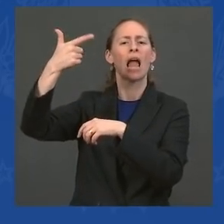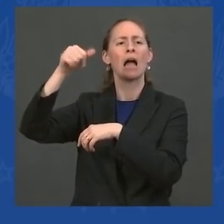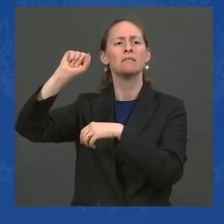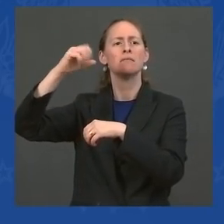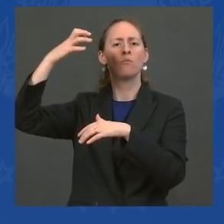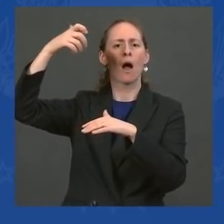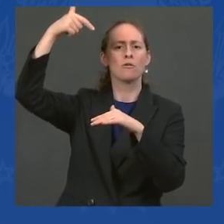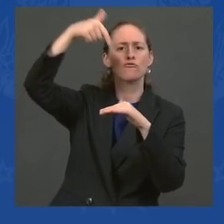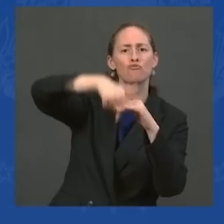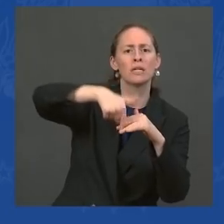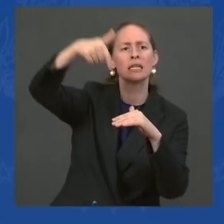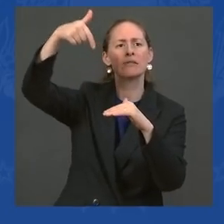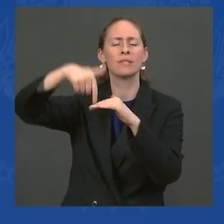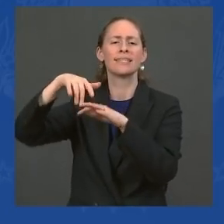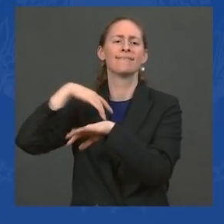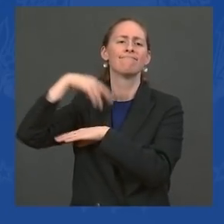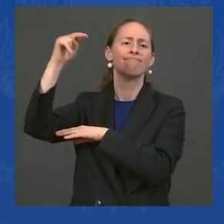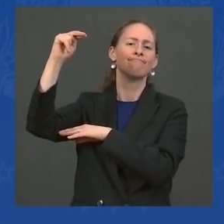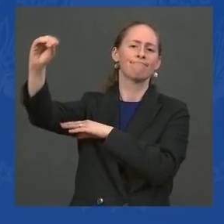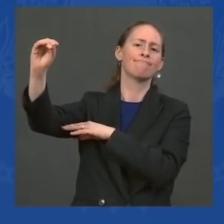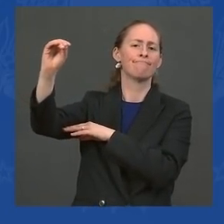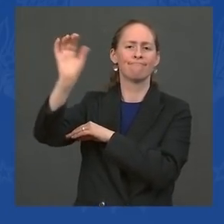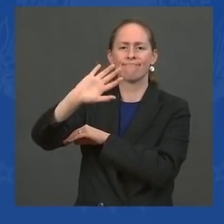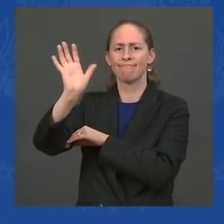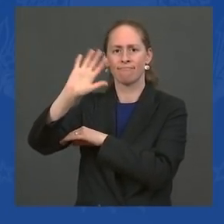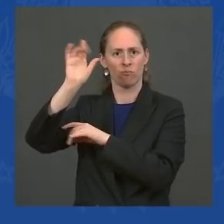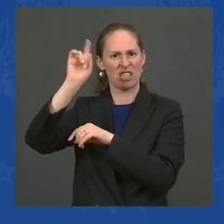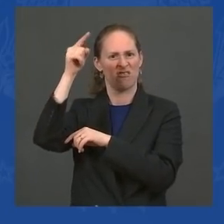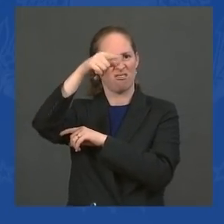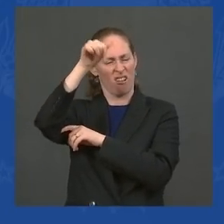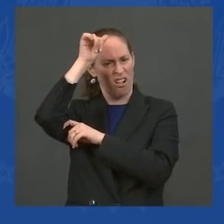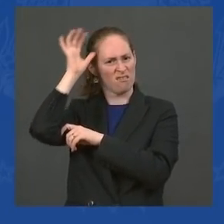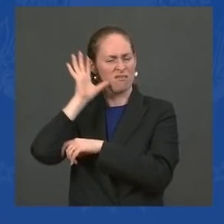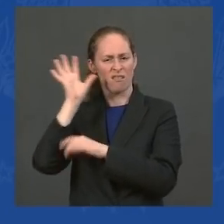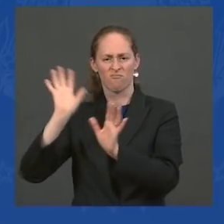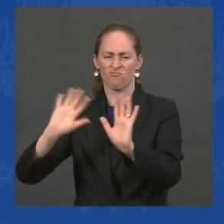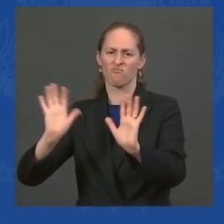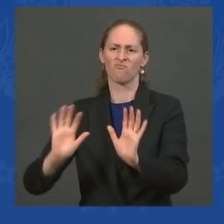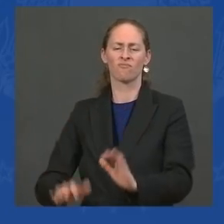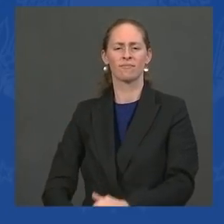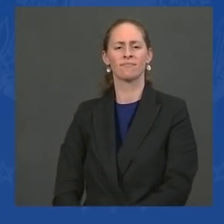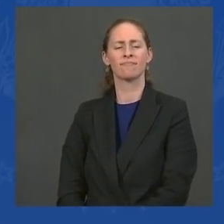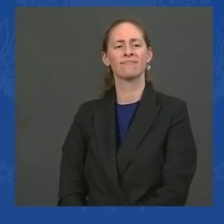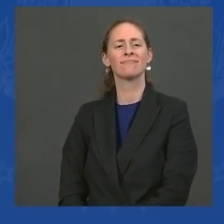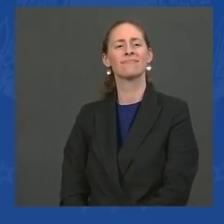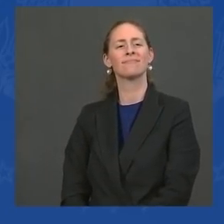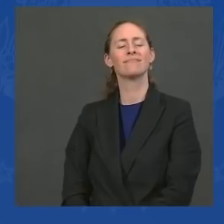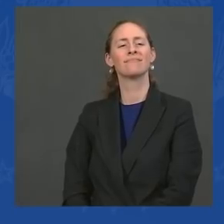These protections provide a bridge to our past, but they also build a bridge to a safer, more sustainable future --